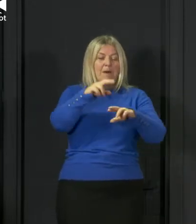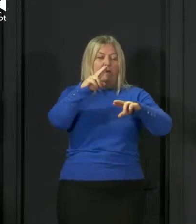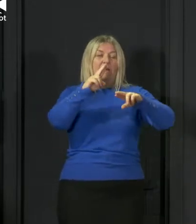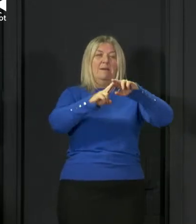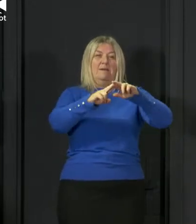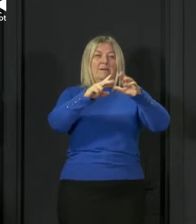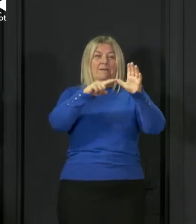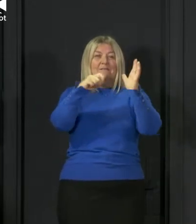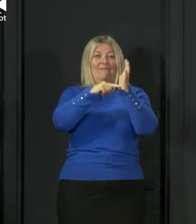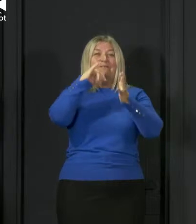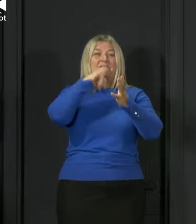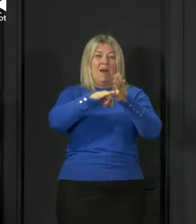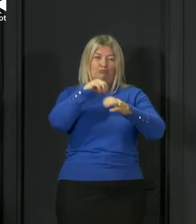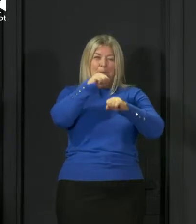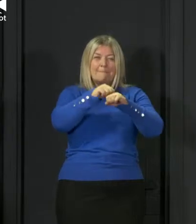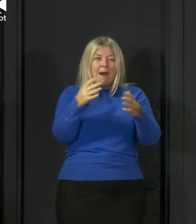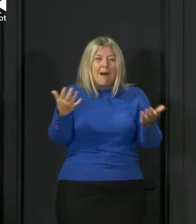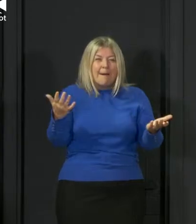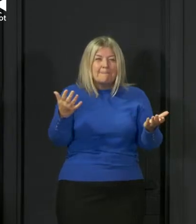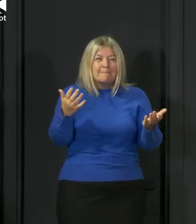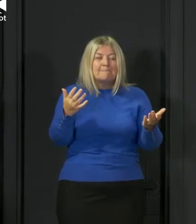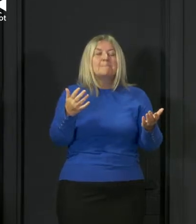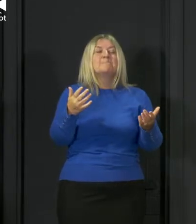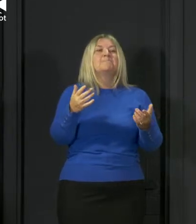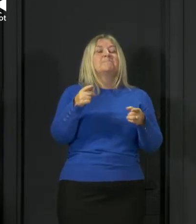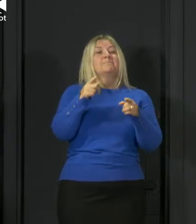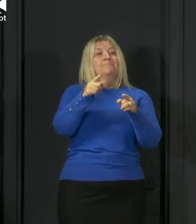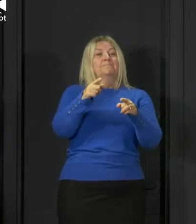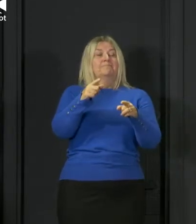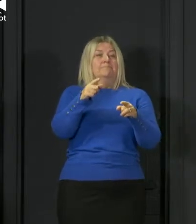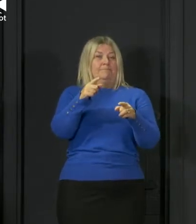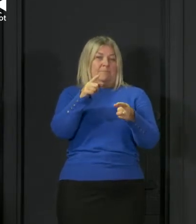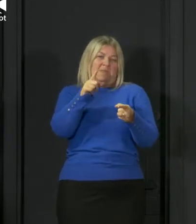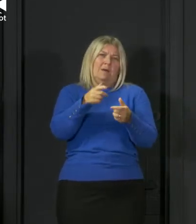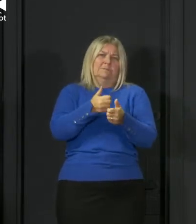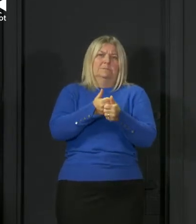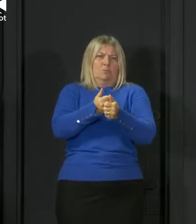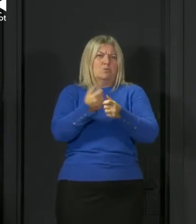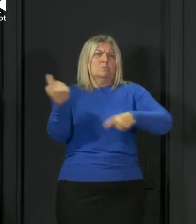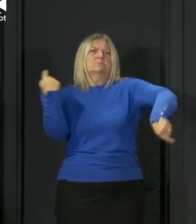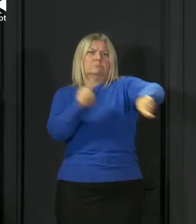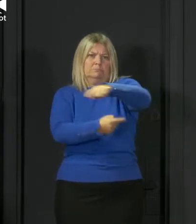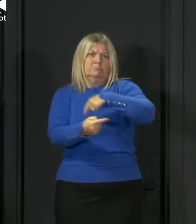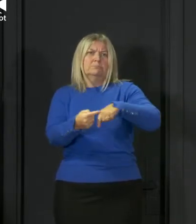basic but really important rules that underpin our approach to tackling this virus right now.